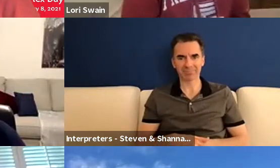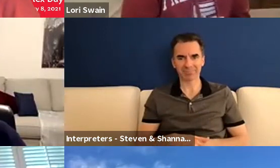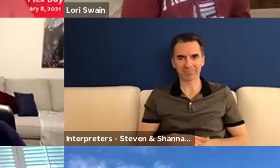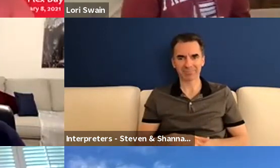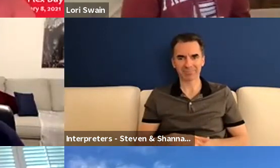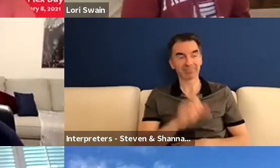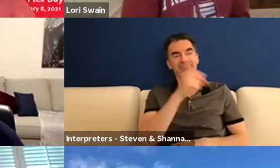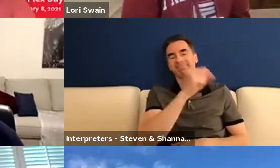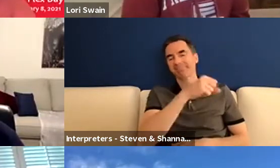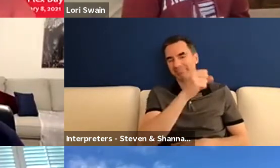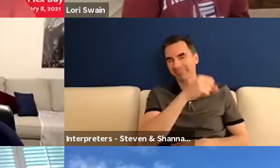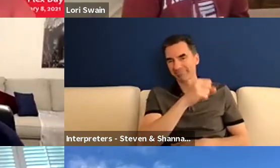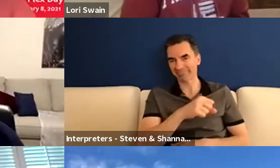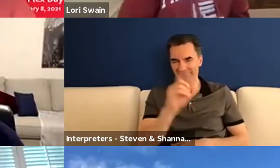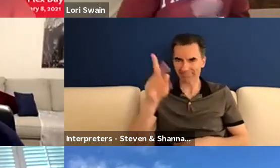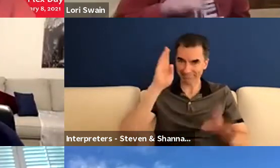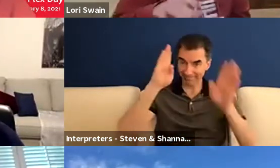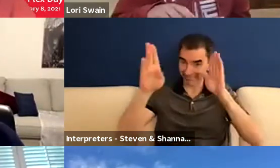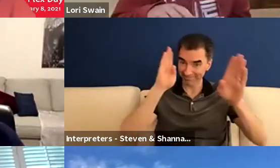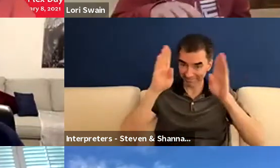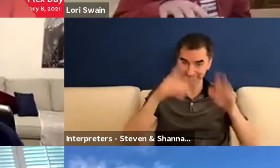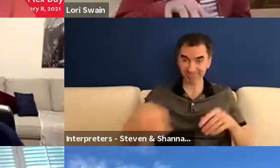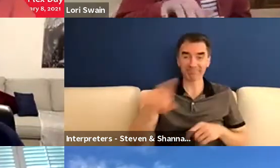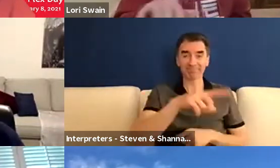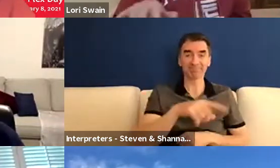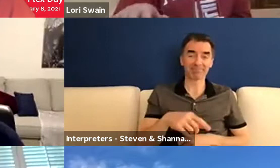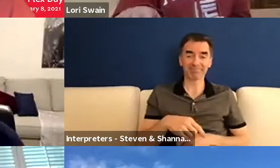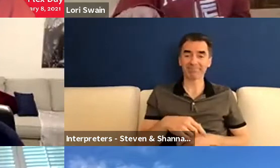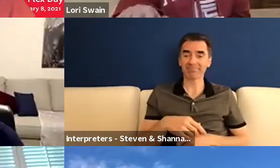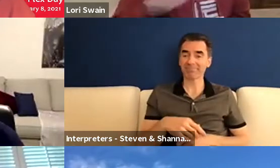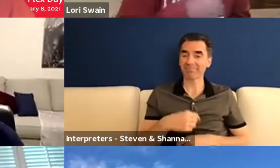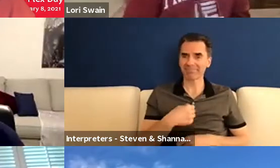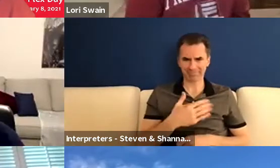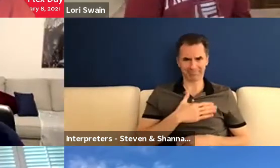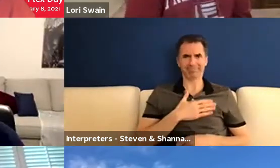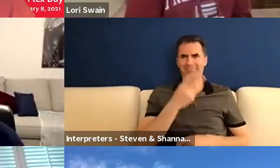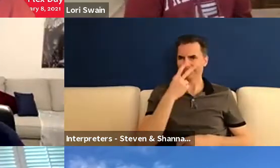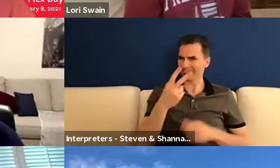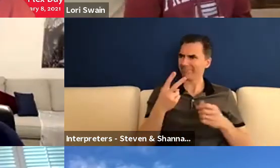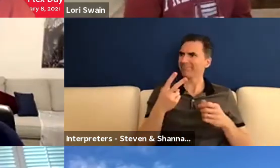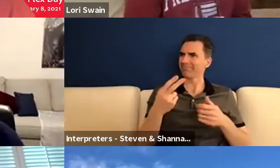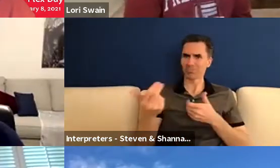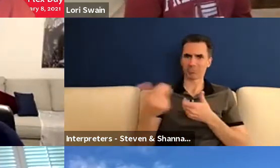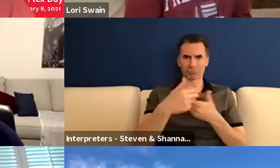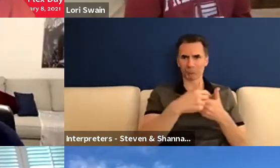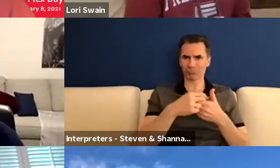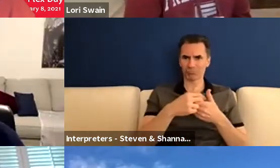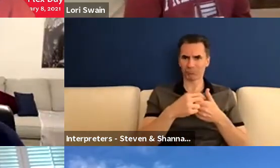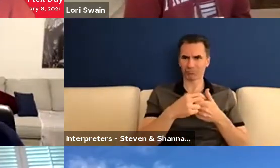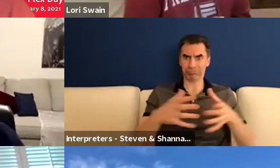Yeah, good. Good. Good afternoon, everybody. It's been fantastic to see such a large group. And yeah, at the end of a very long